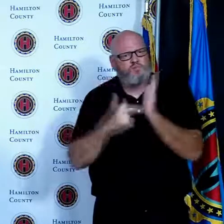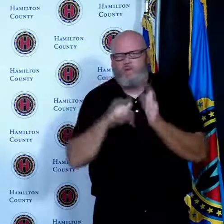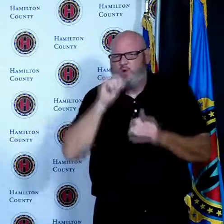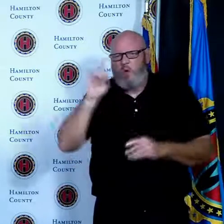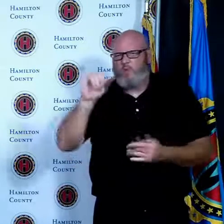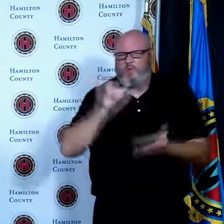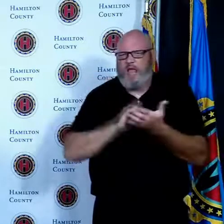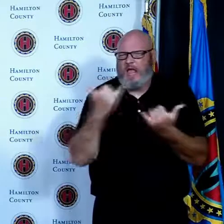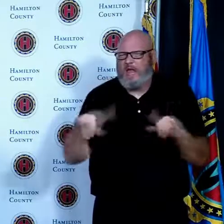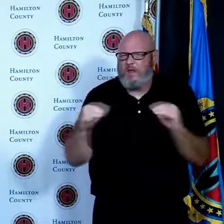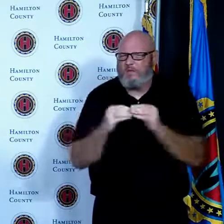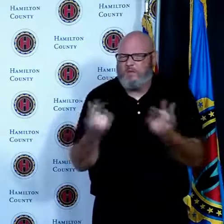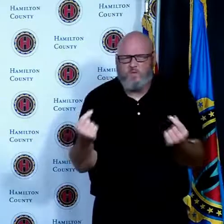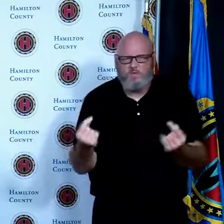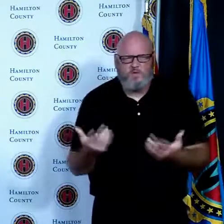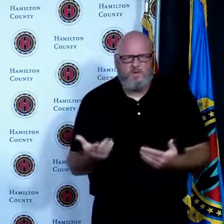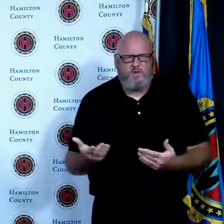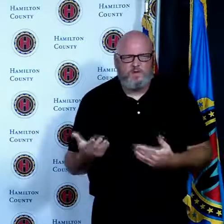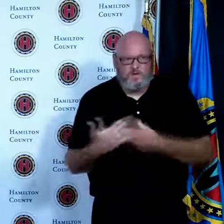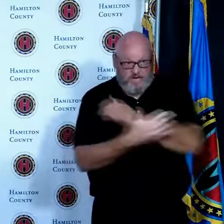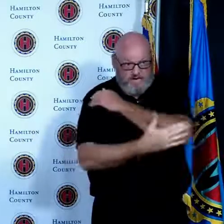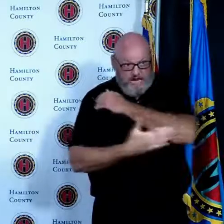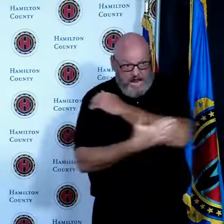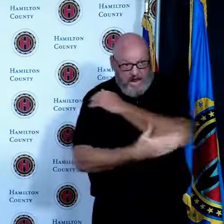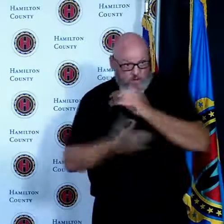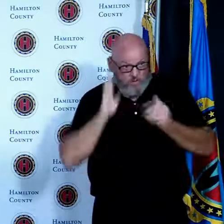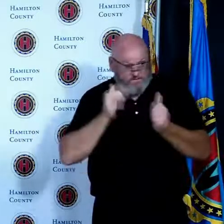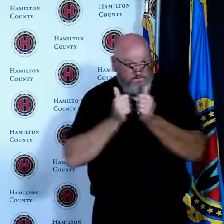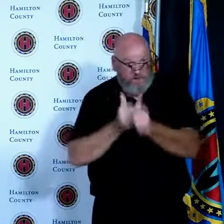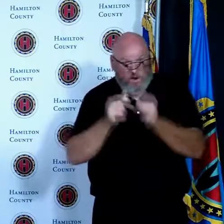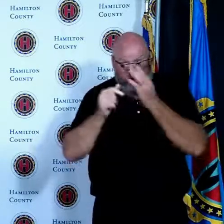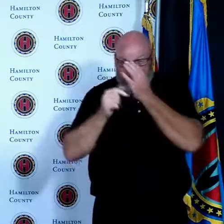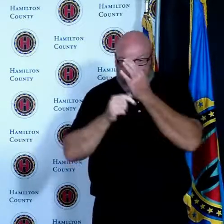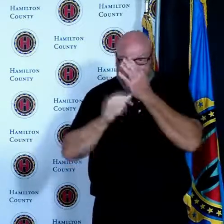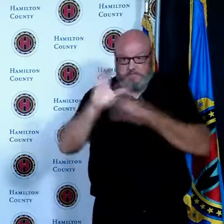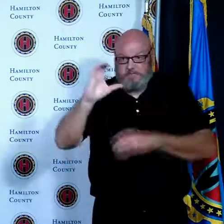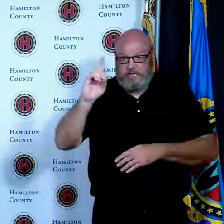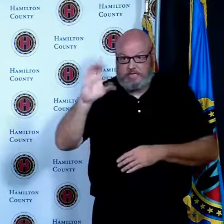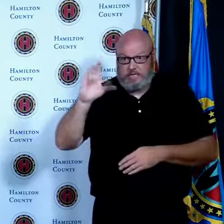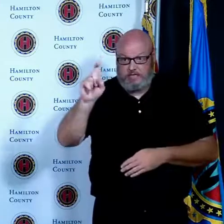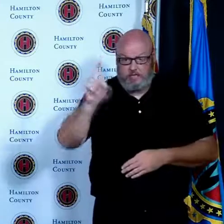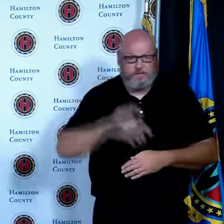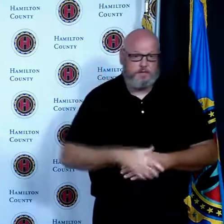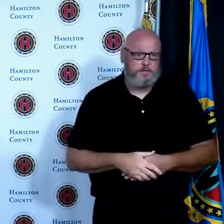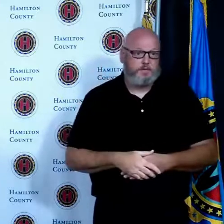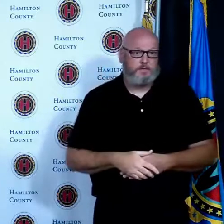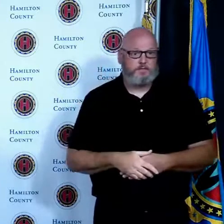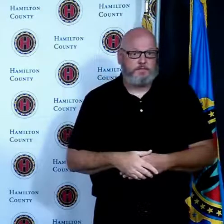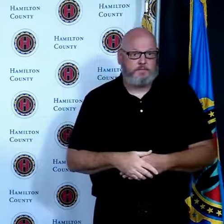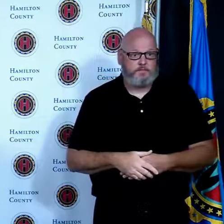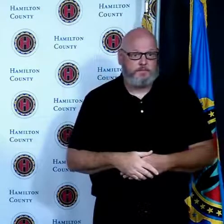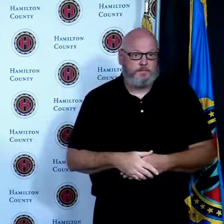would follow you know generally speaking if you followed this press conference my guidance has been if you feel sick